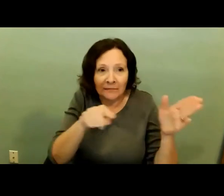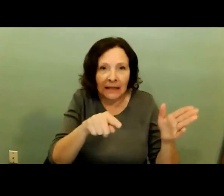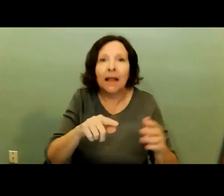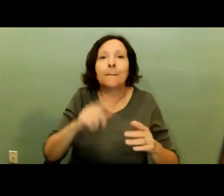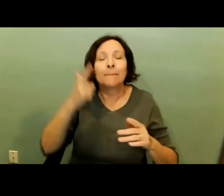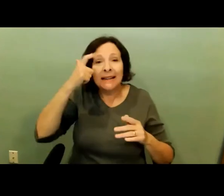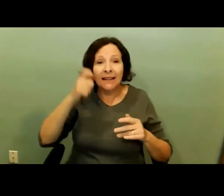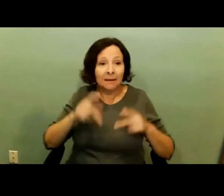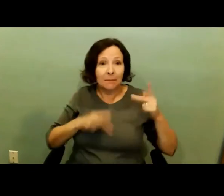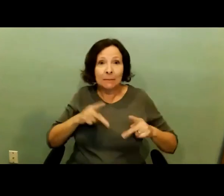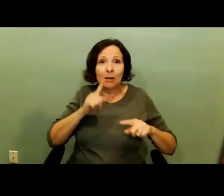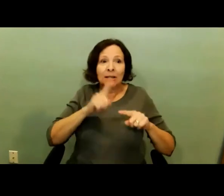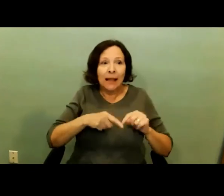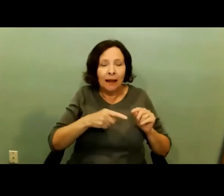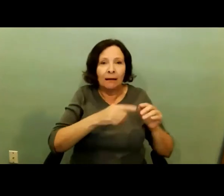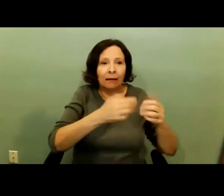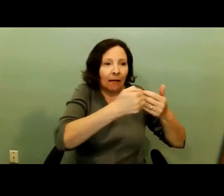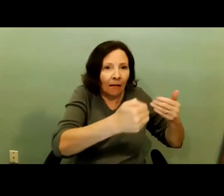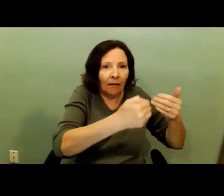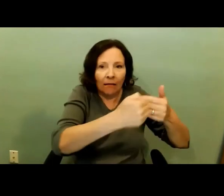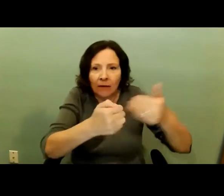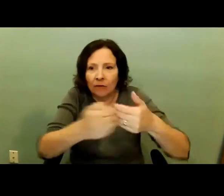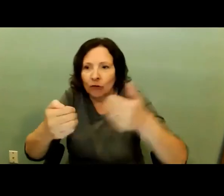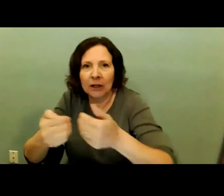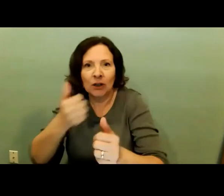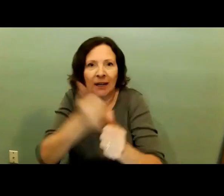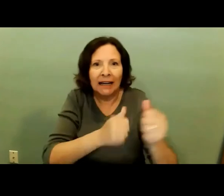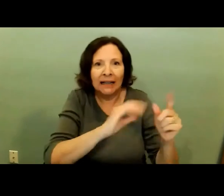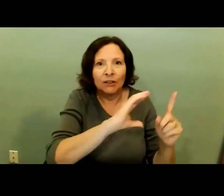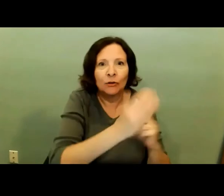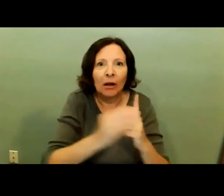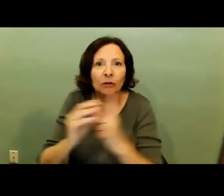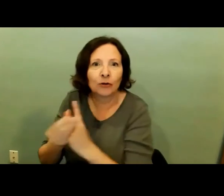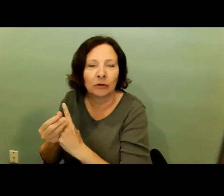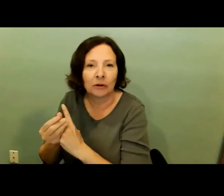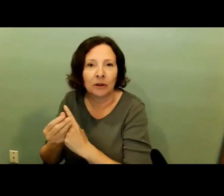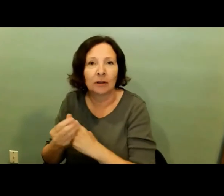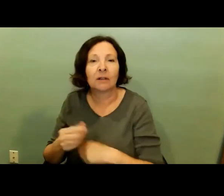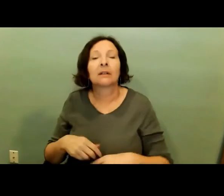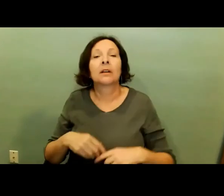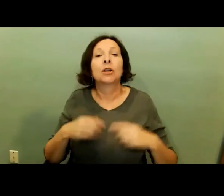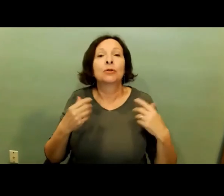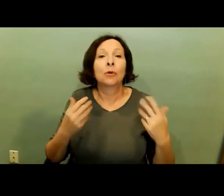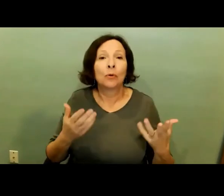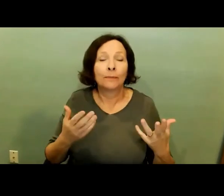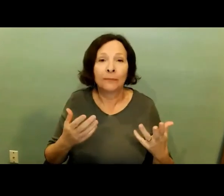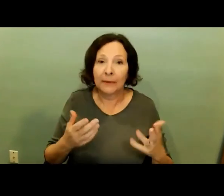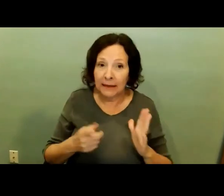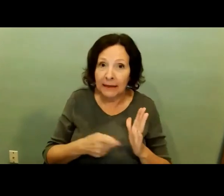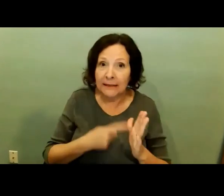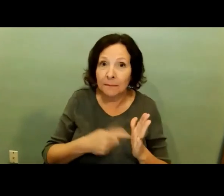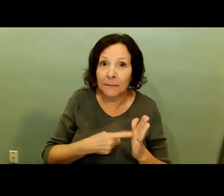African-American male joked, now they see the swimming test supervises the best they can't